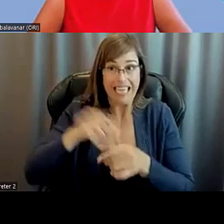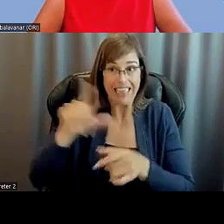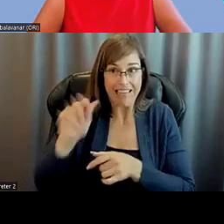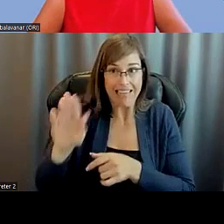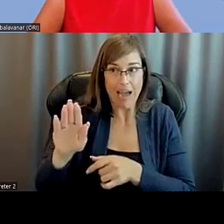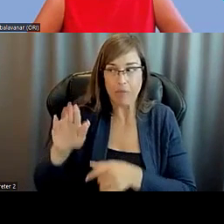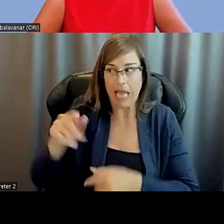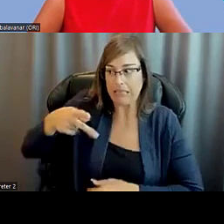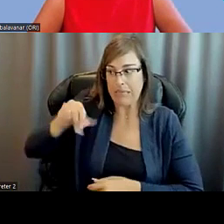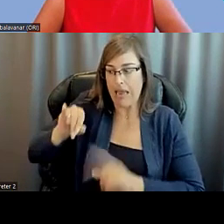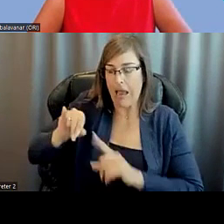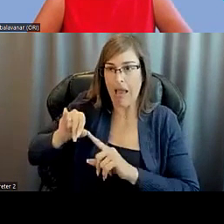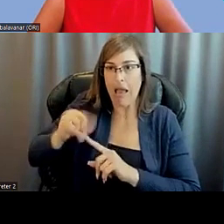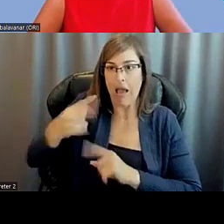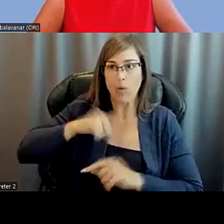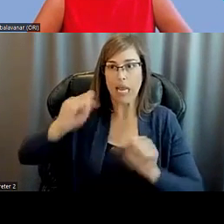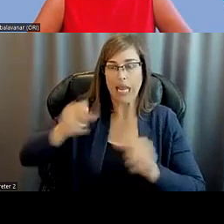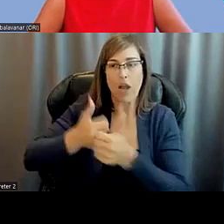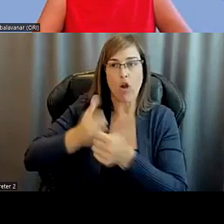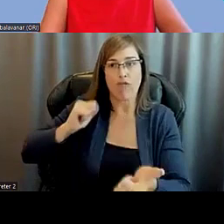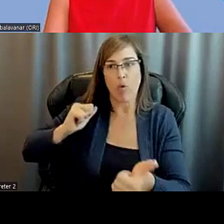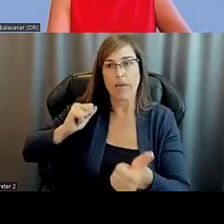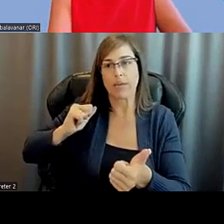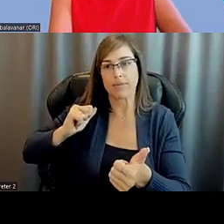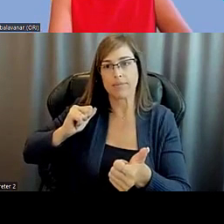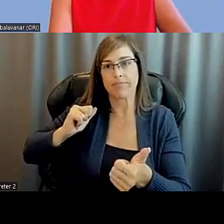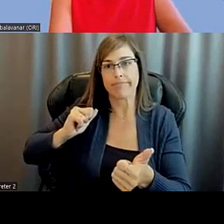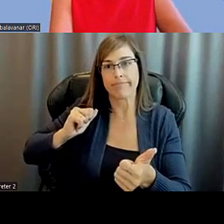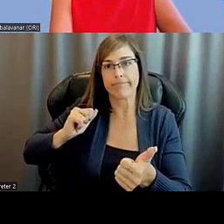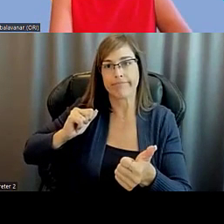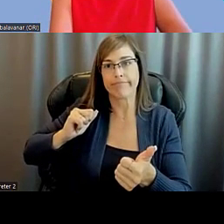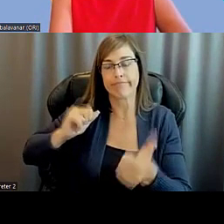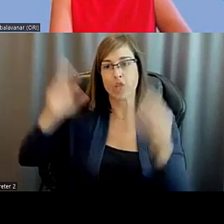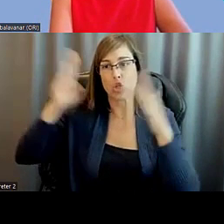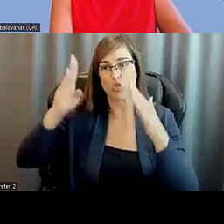we could avoid that trouble that comes later